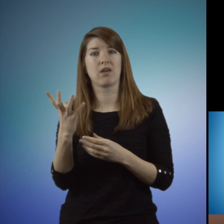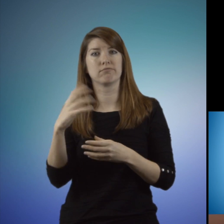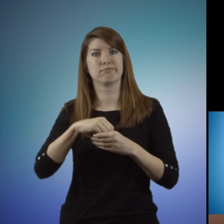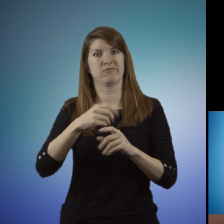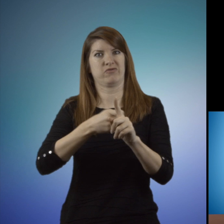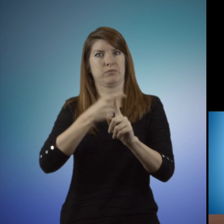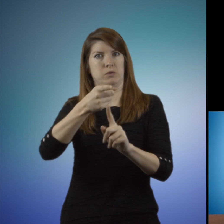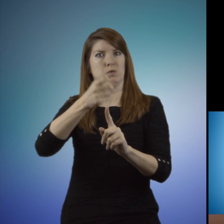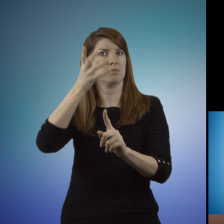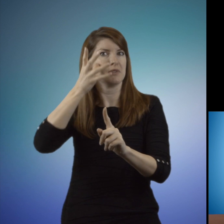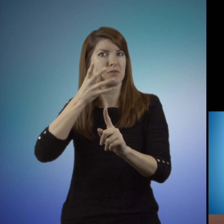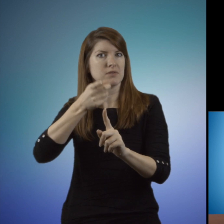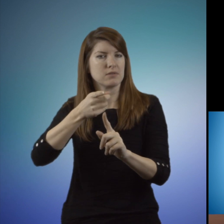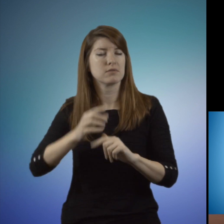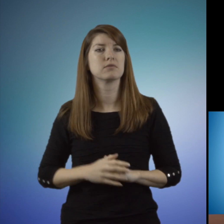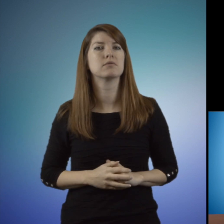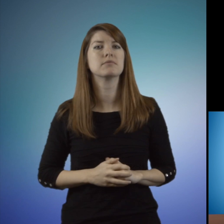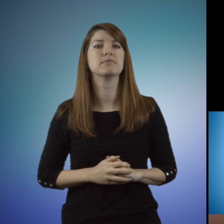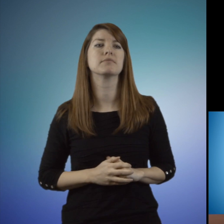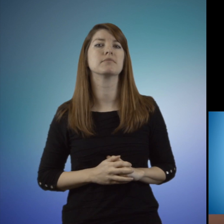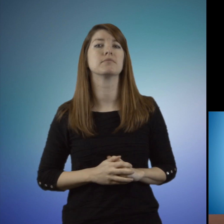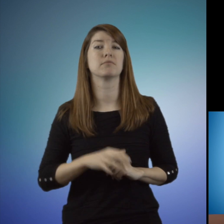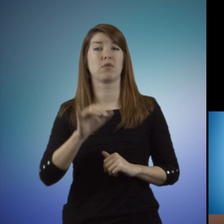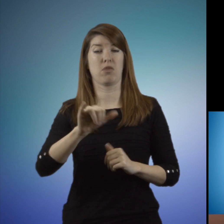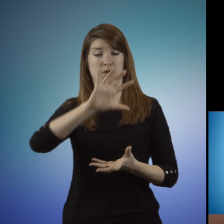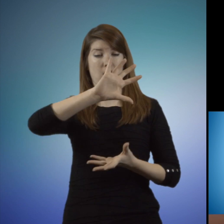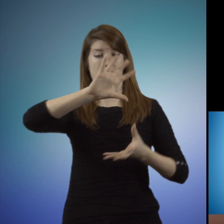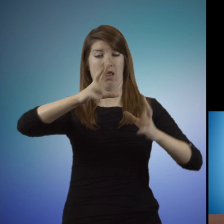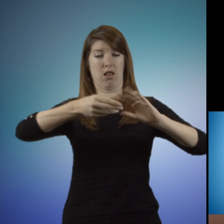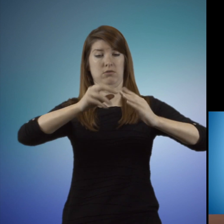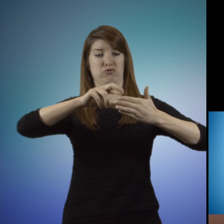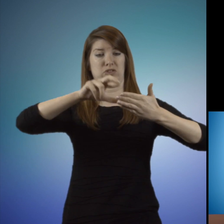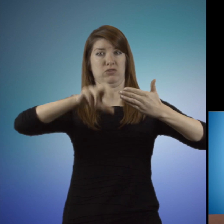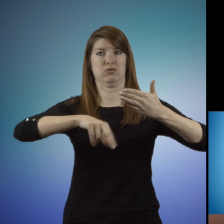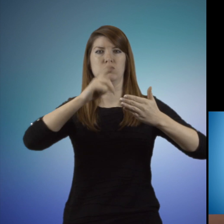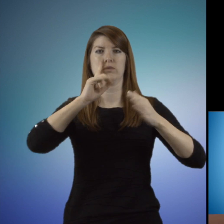Those results, then, determine eligibility and the content of the IEP.